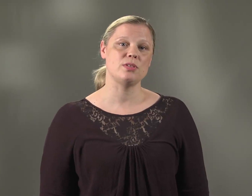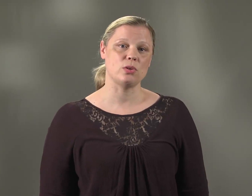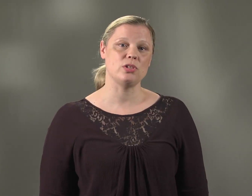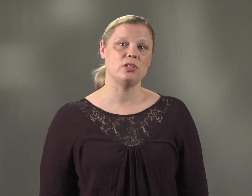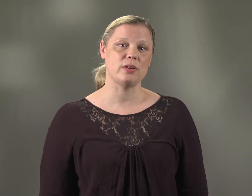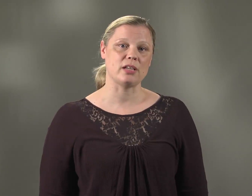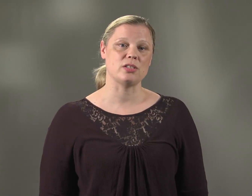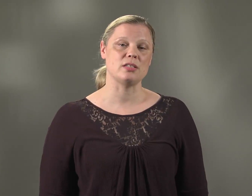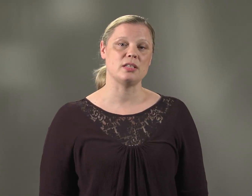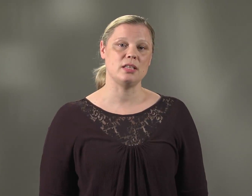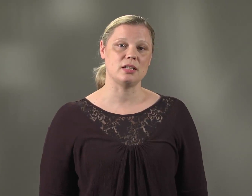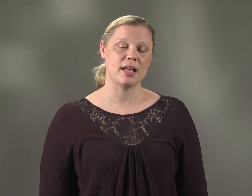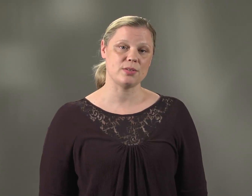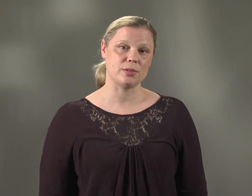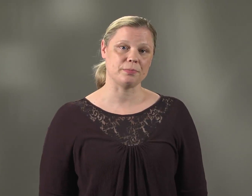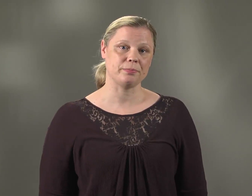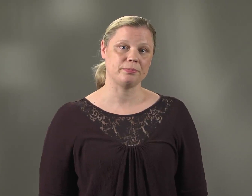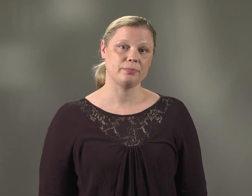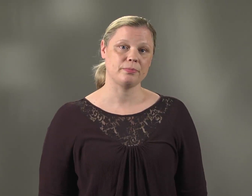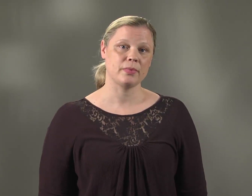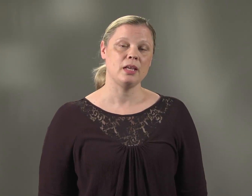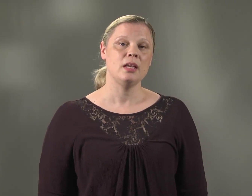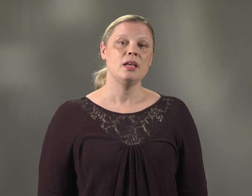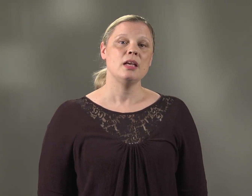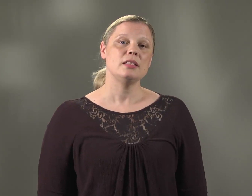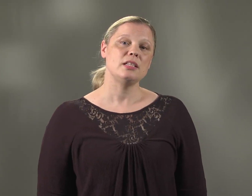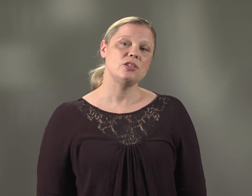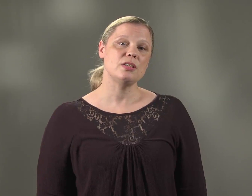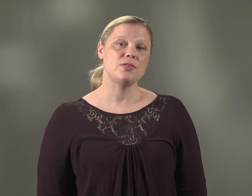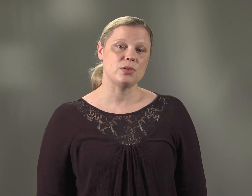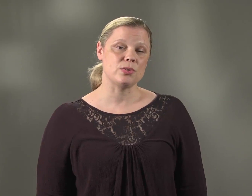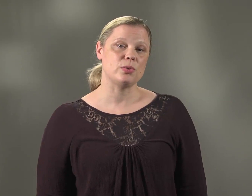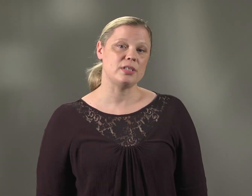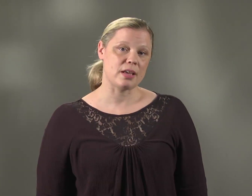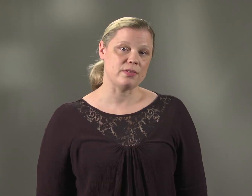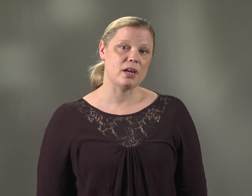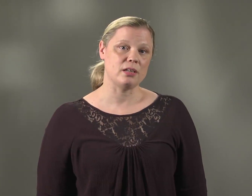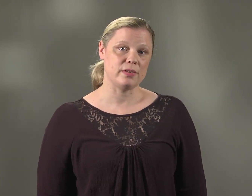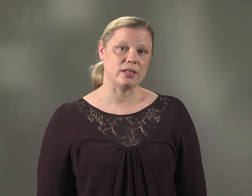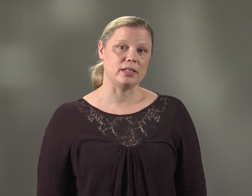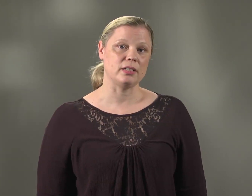with social interactions in the classroom. Teachers of students who are deaf and hard of hearing